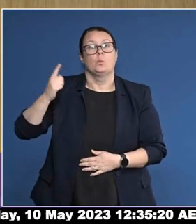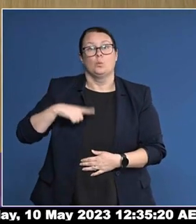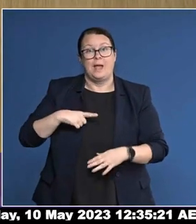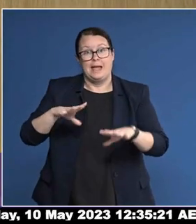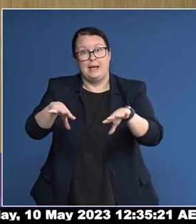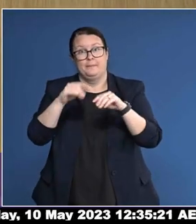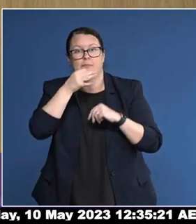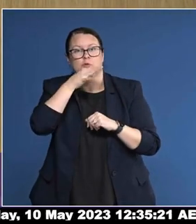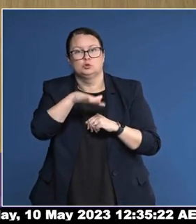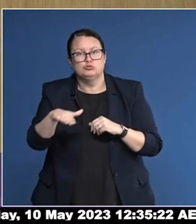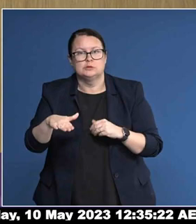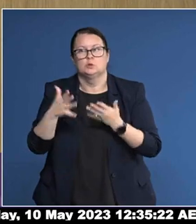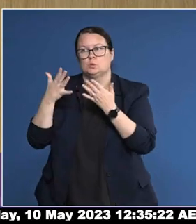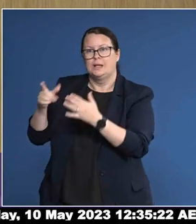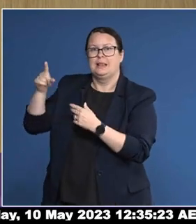Child Safety to make a proper - I'll come back to the purpose.